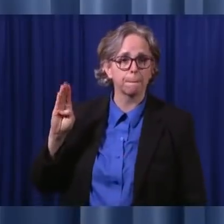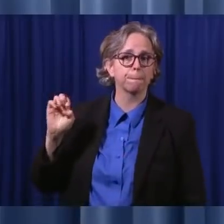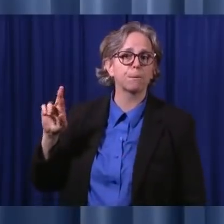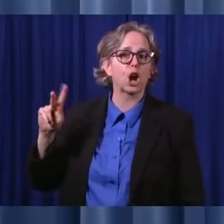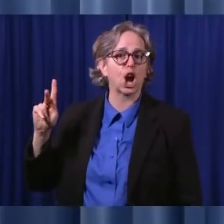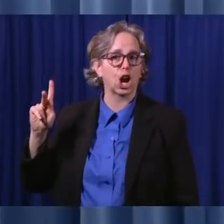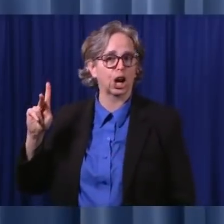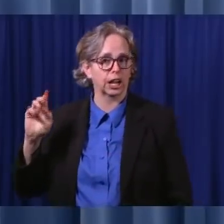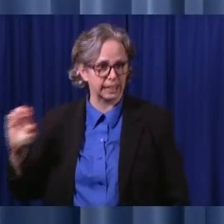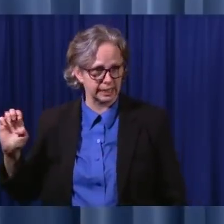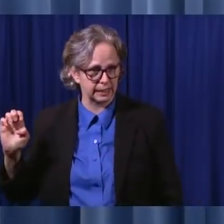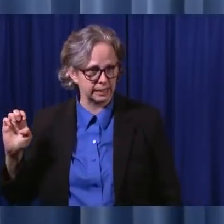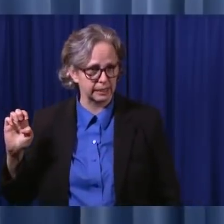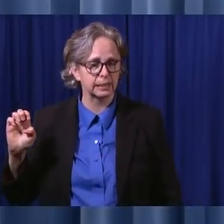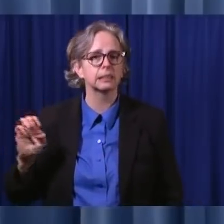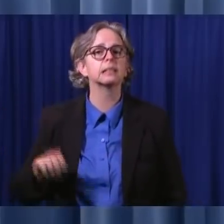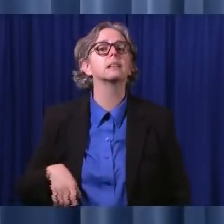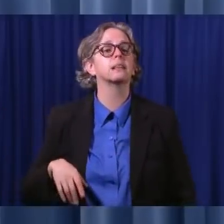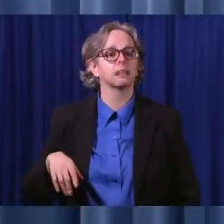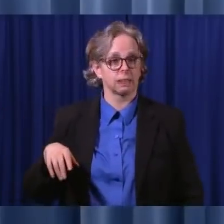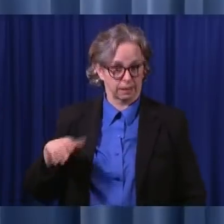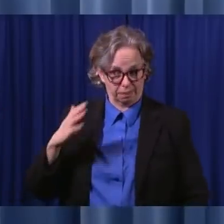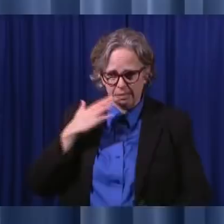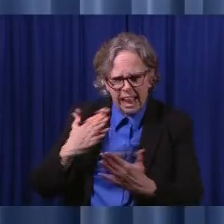WANT TO THANK ALL OF THE PEOPLE